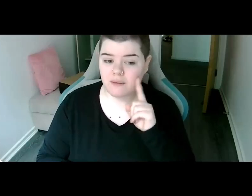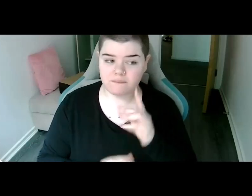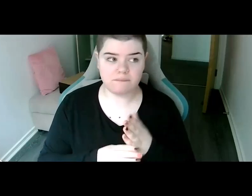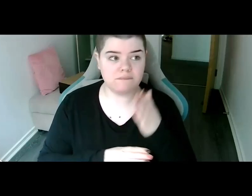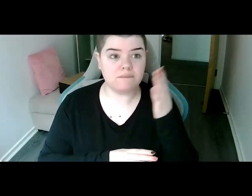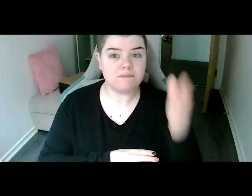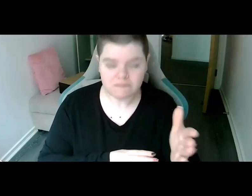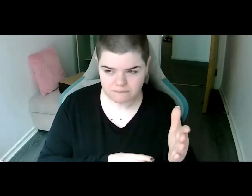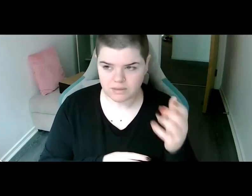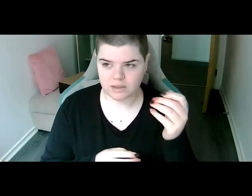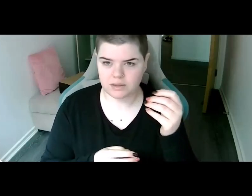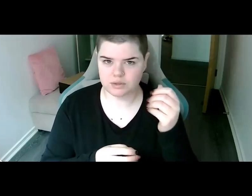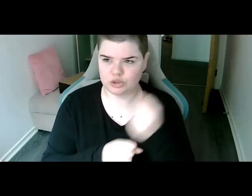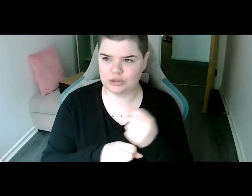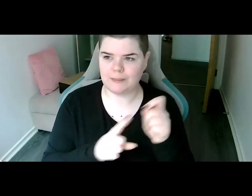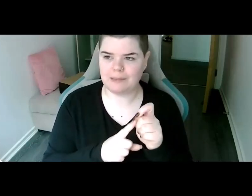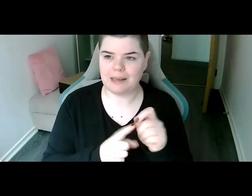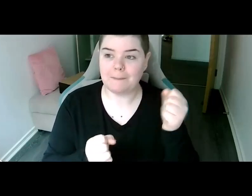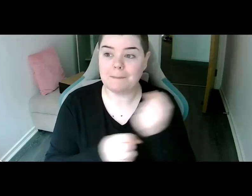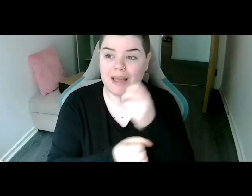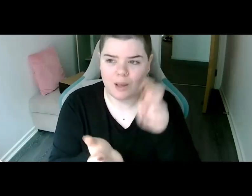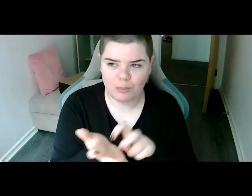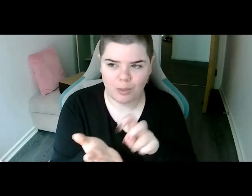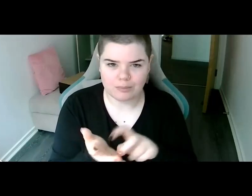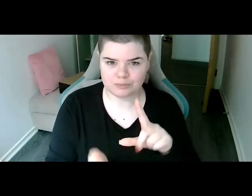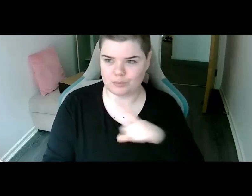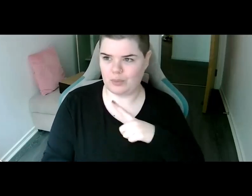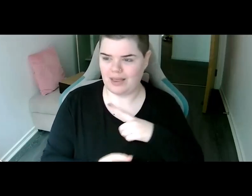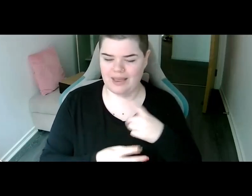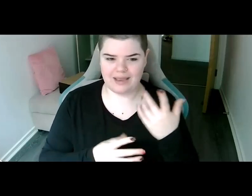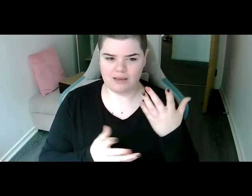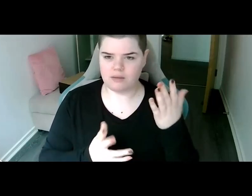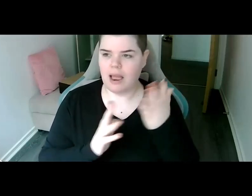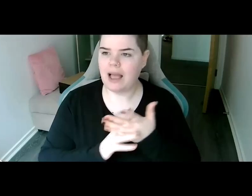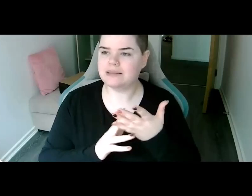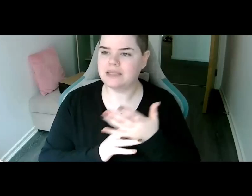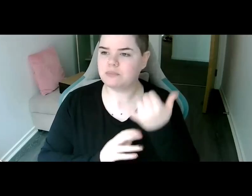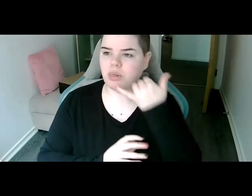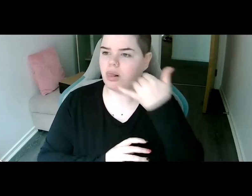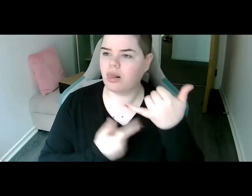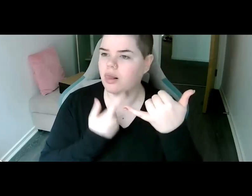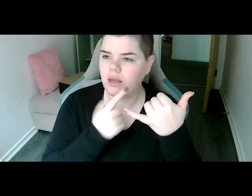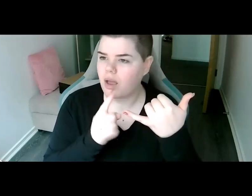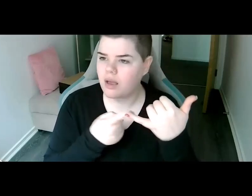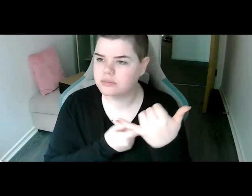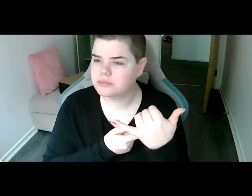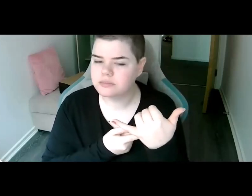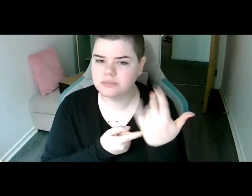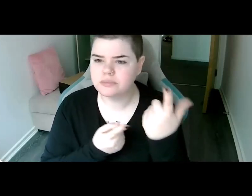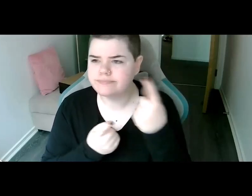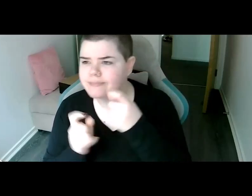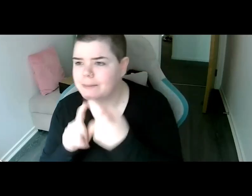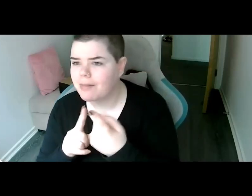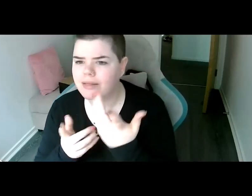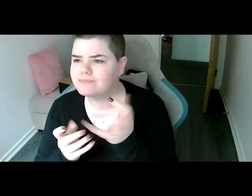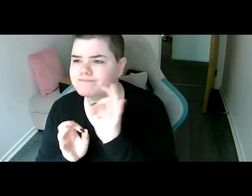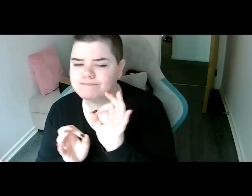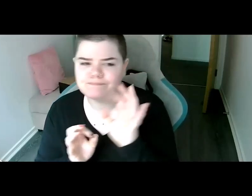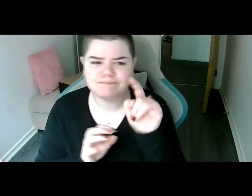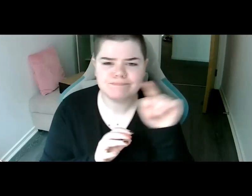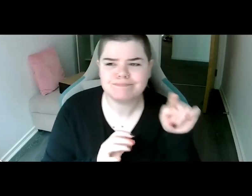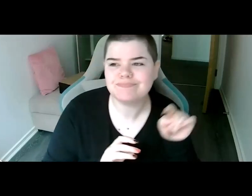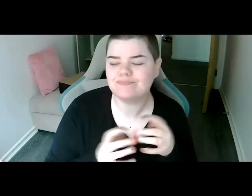We found that 45% of deaf women actually go to a GP practice to make an appointment because they